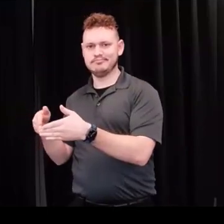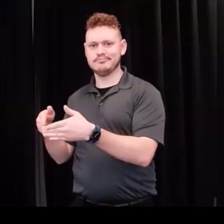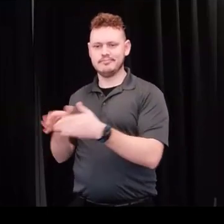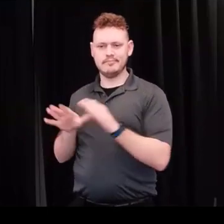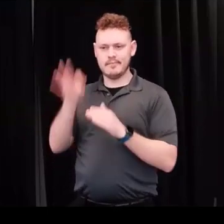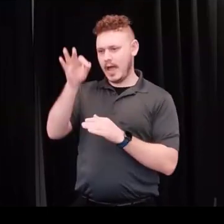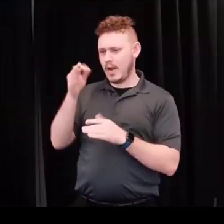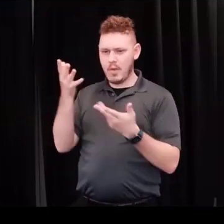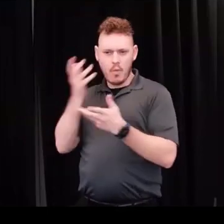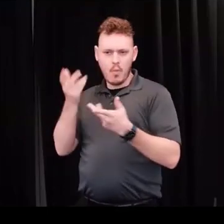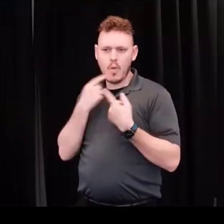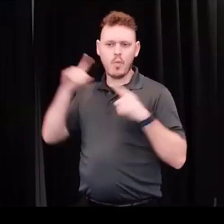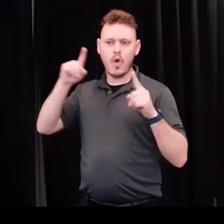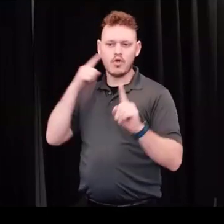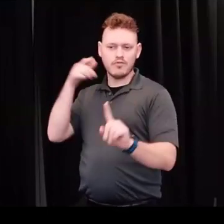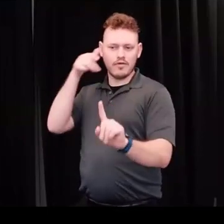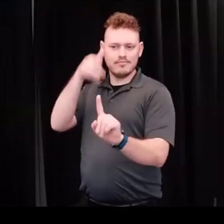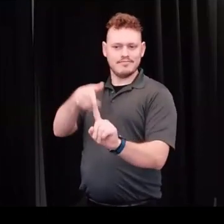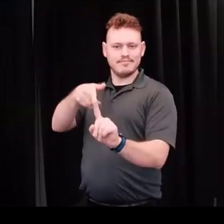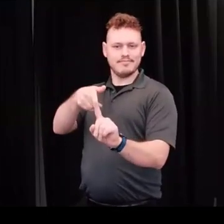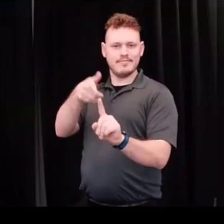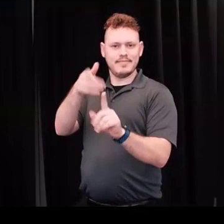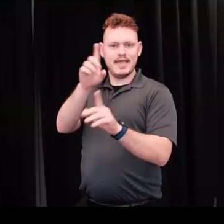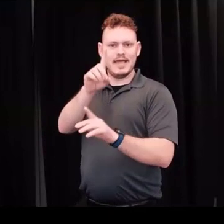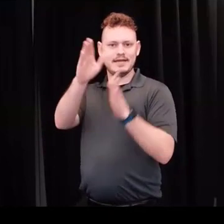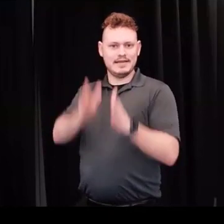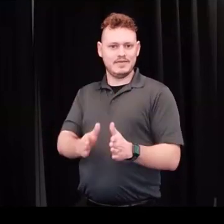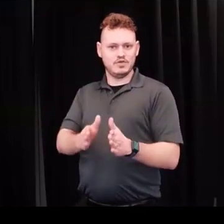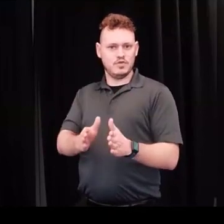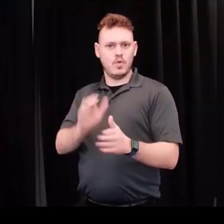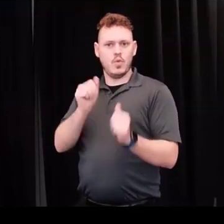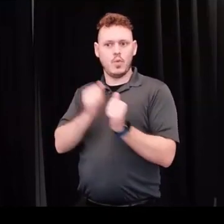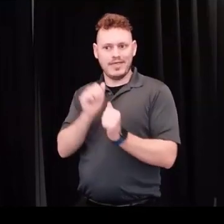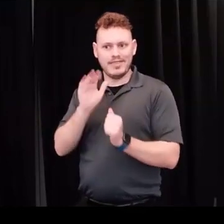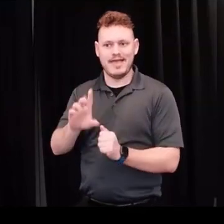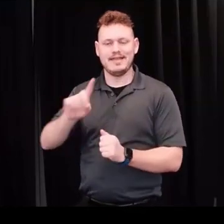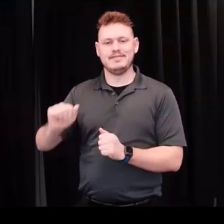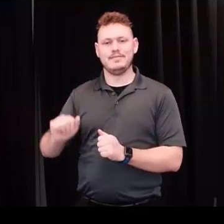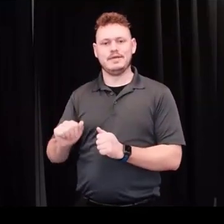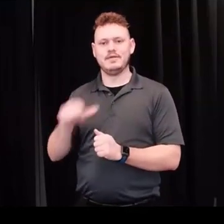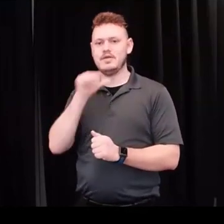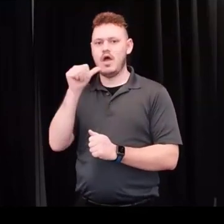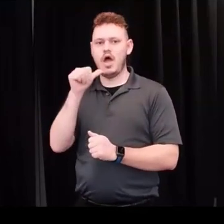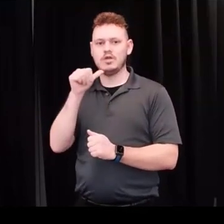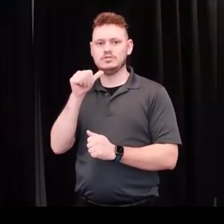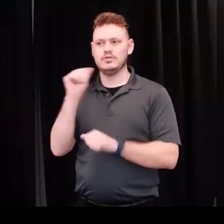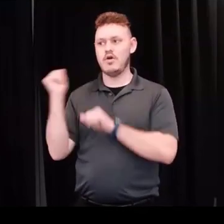that individual with that disability and not just, you know, not just lumping all disabilities in